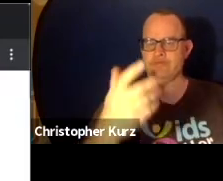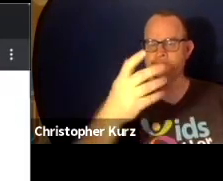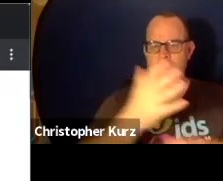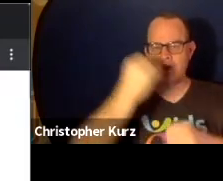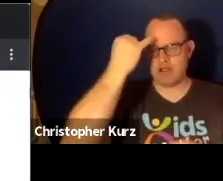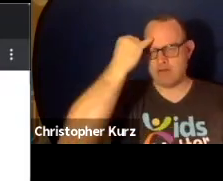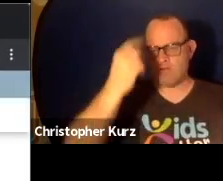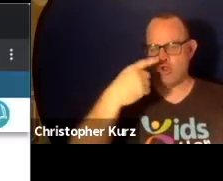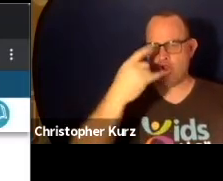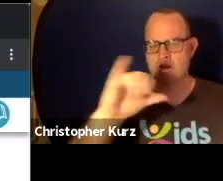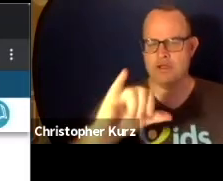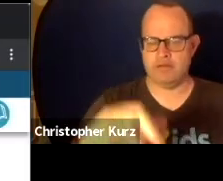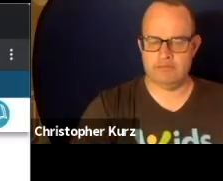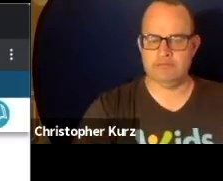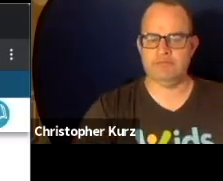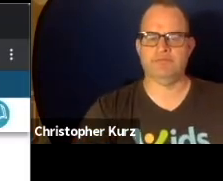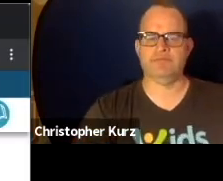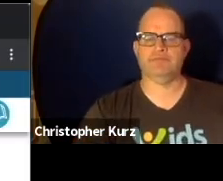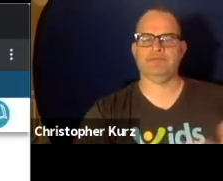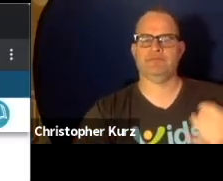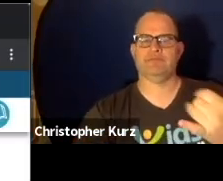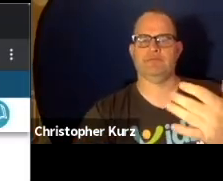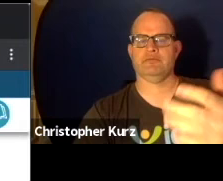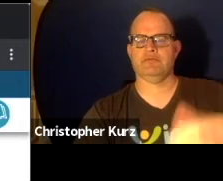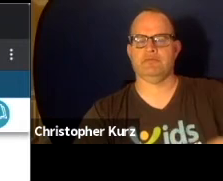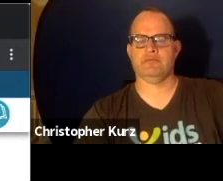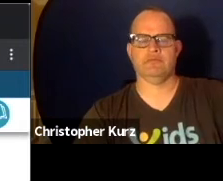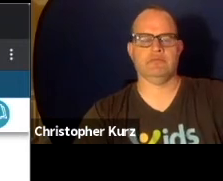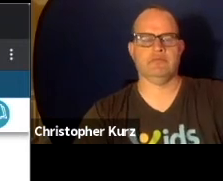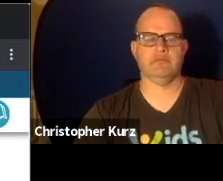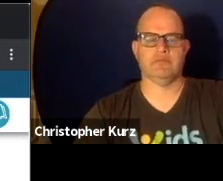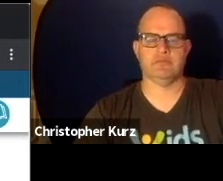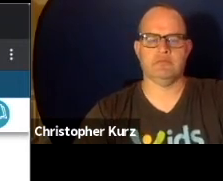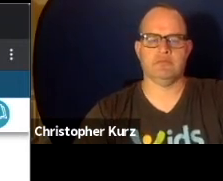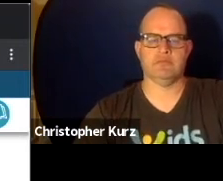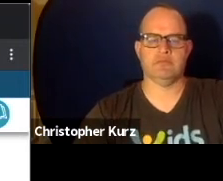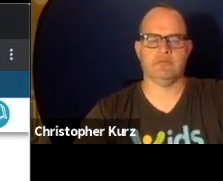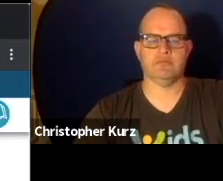game for yourself. So if you click "Create New Game,"